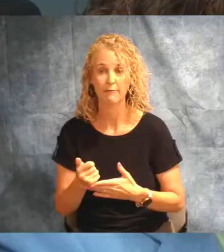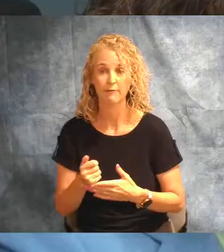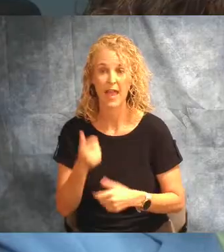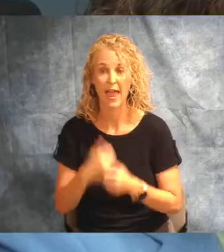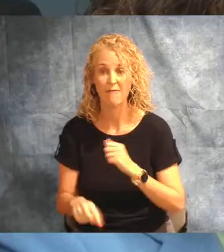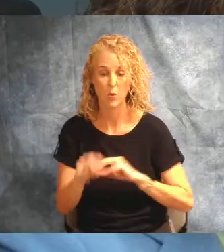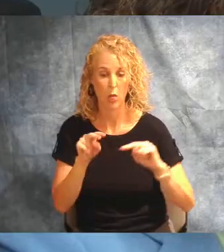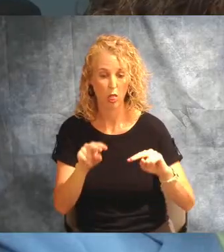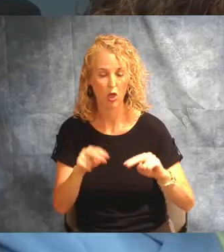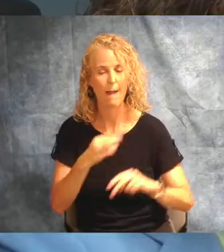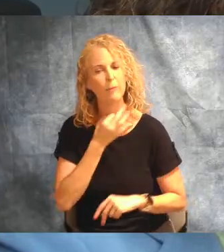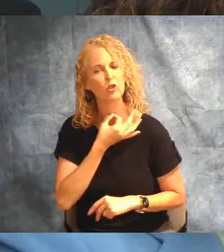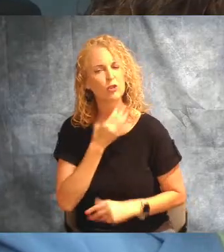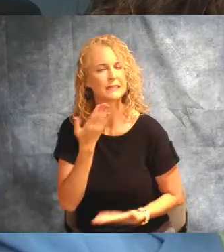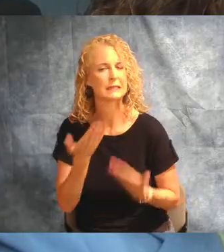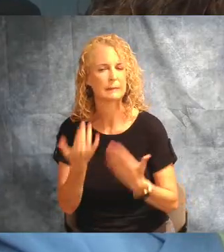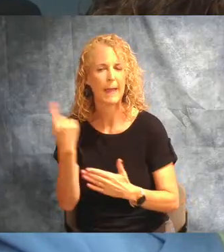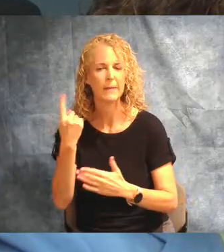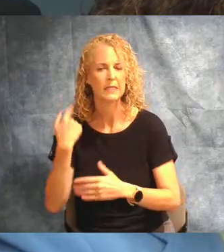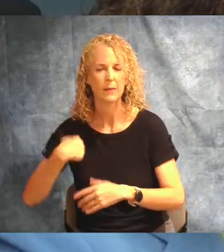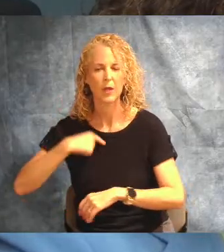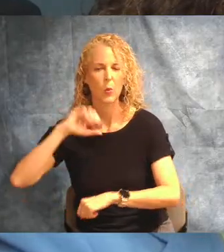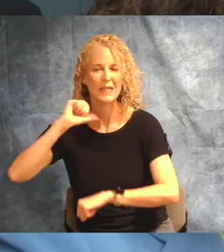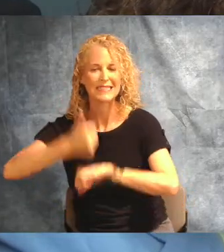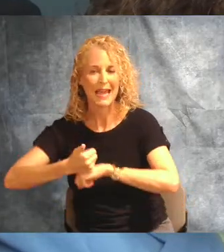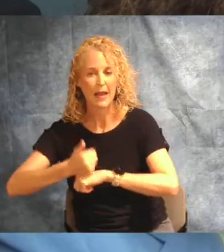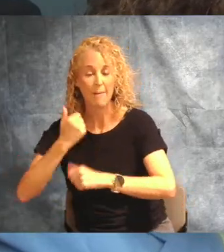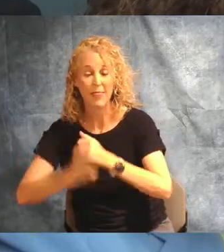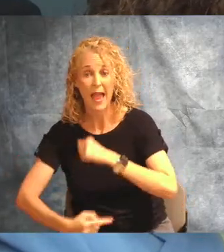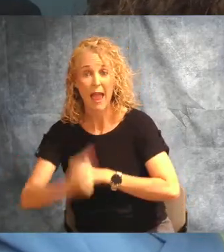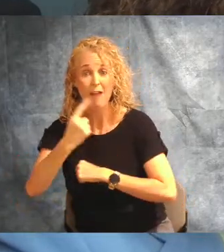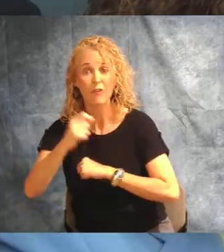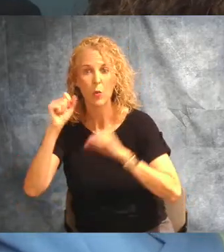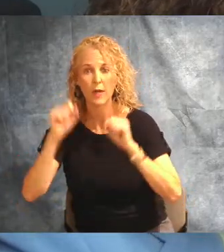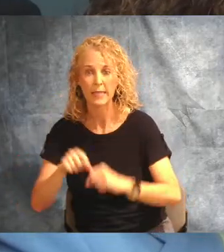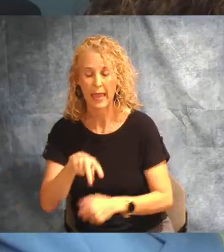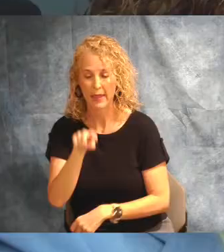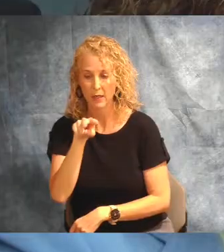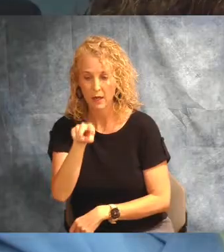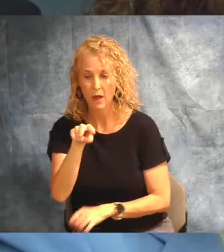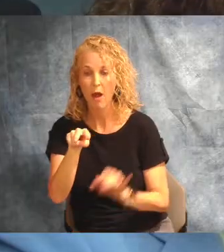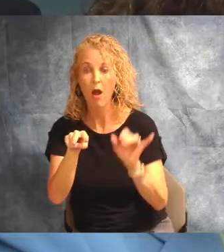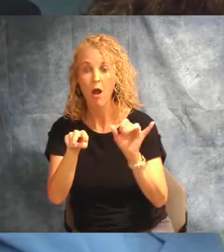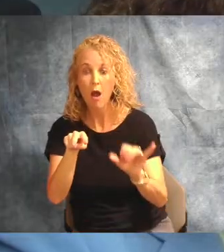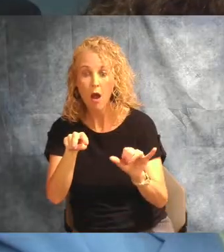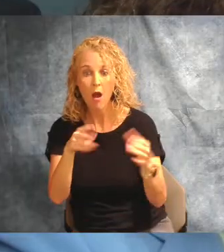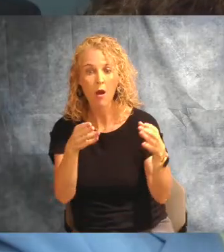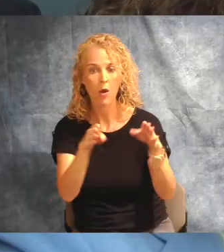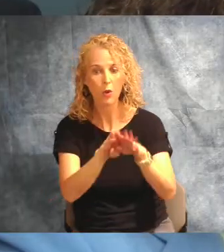something we could go to and you'll know where all this stuff is happening? And it's coordinated. I